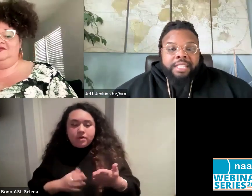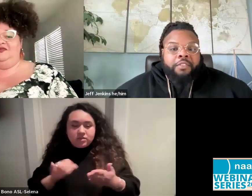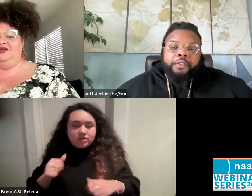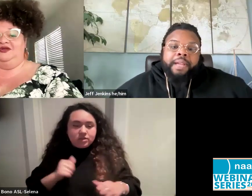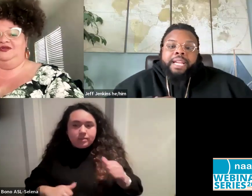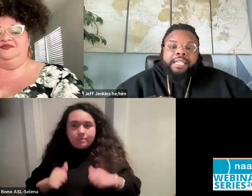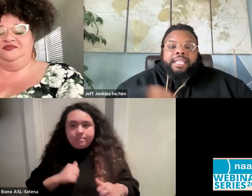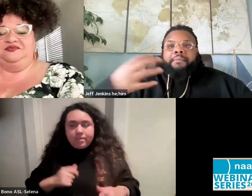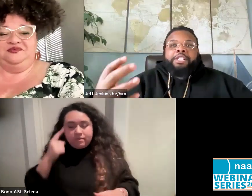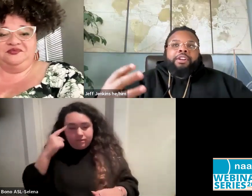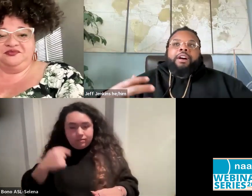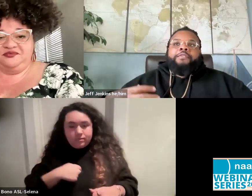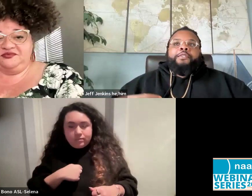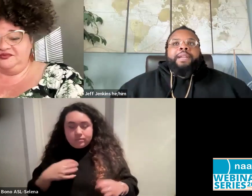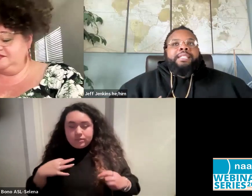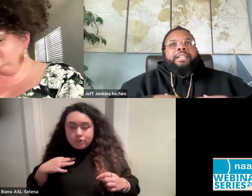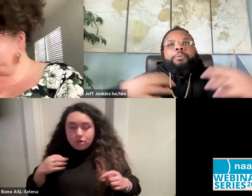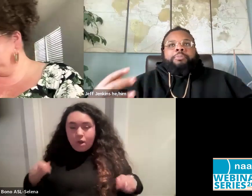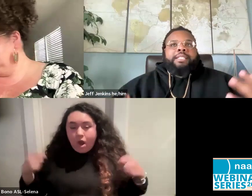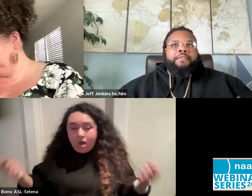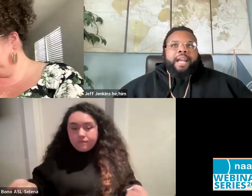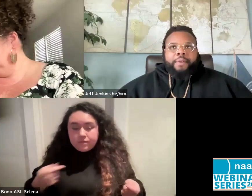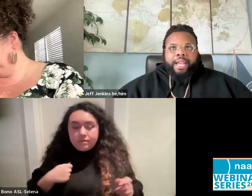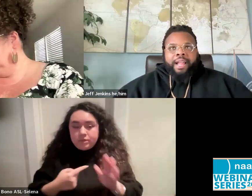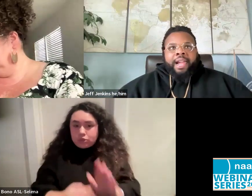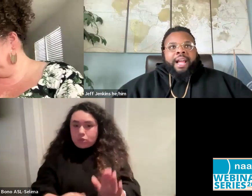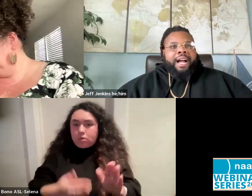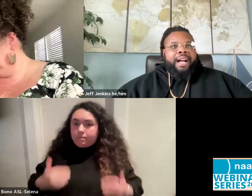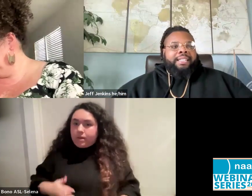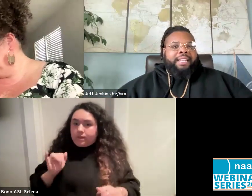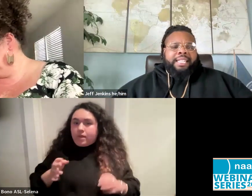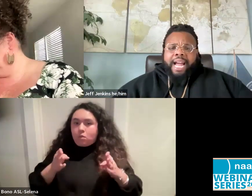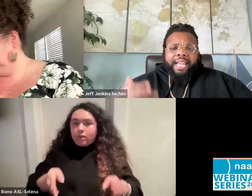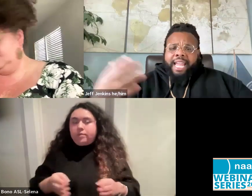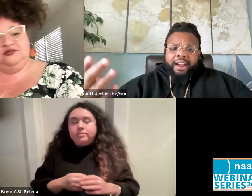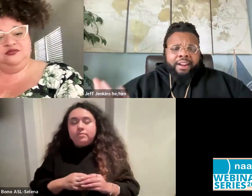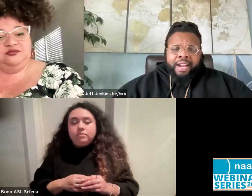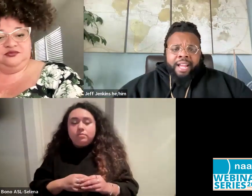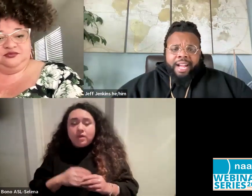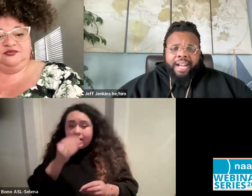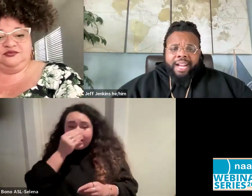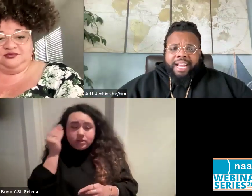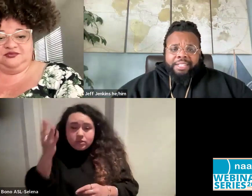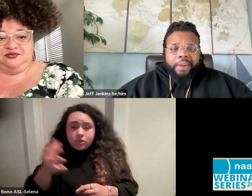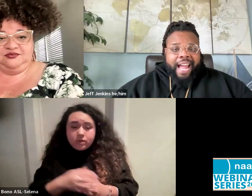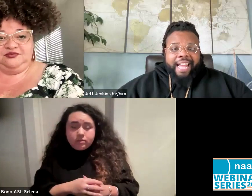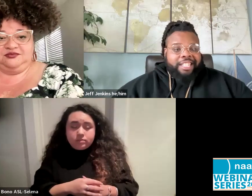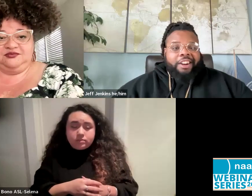So for me to take my shirt off, for me to expose myself in that way and to back here is what I had to start